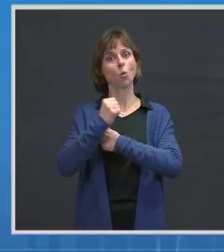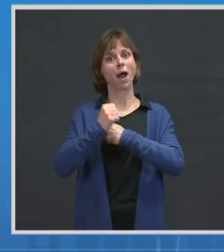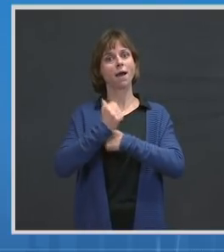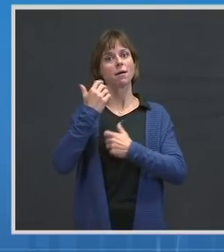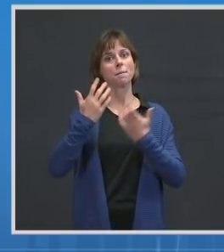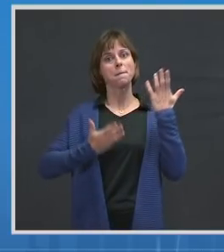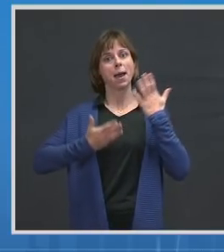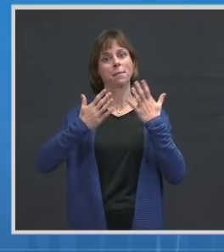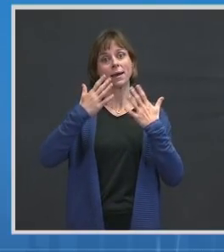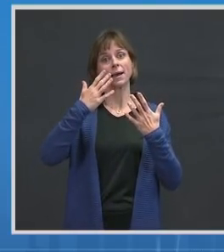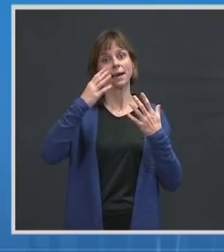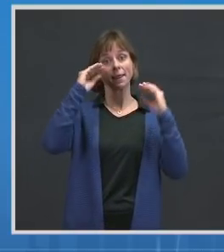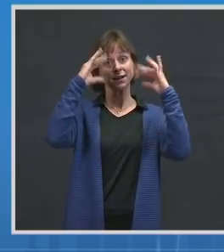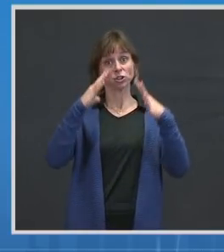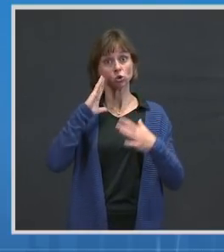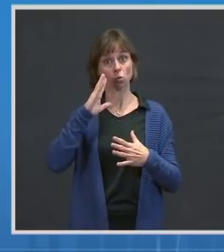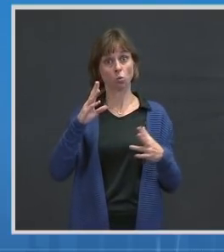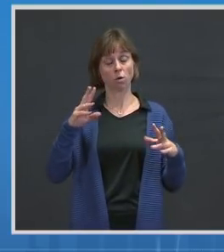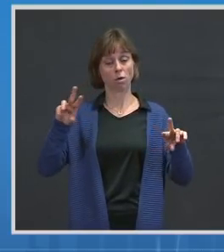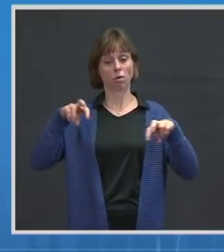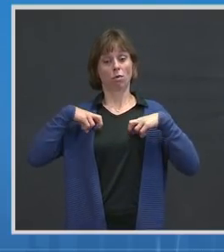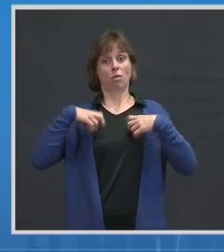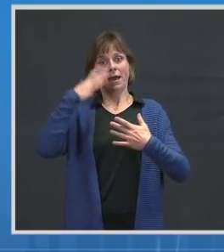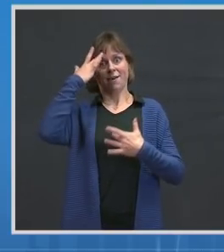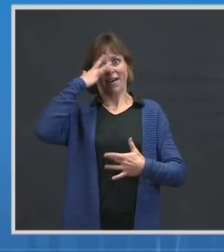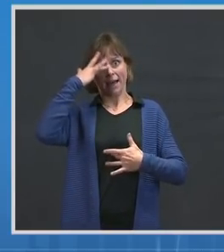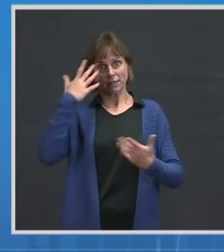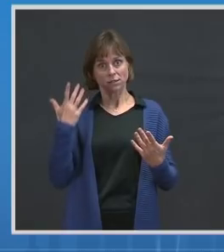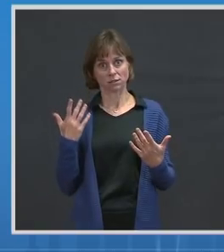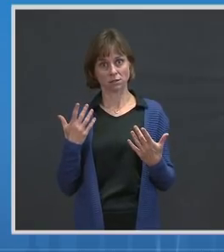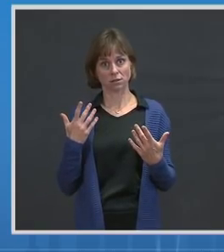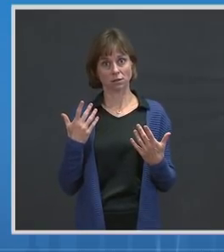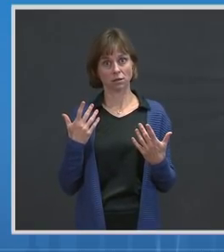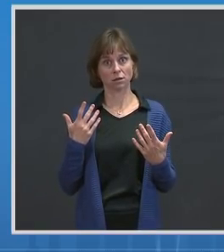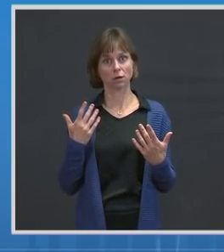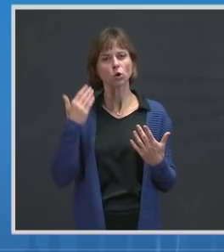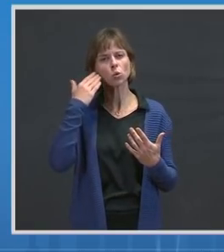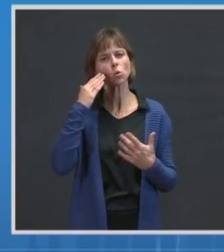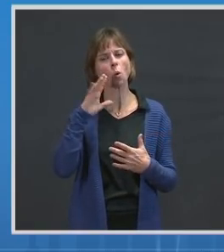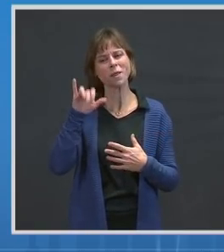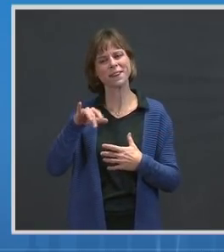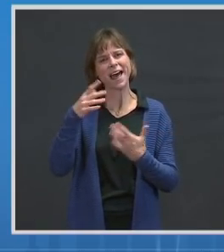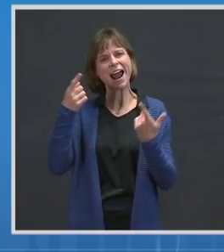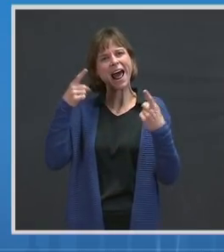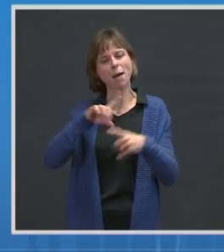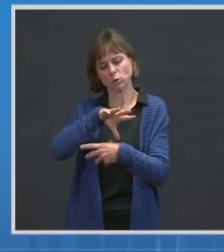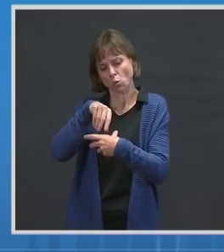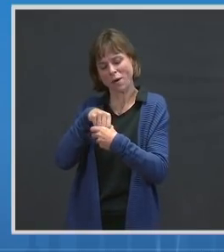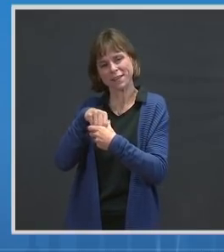we know that when you talk about infection within the school setting, it's what really is going on in the community